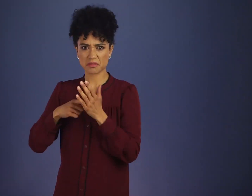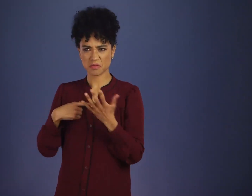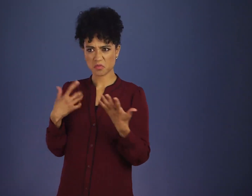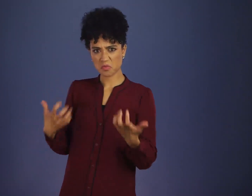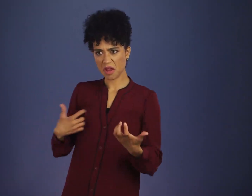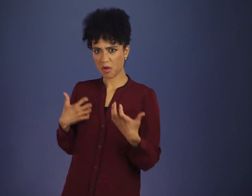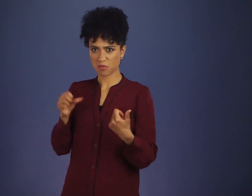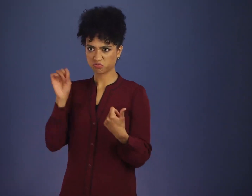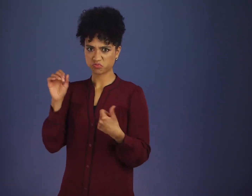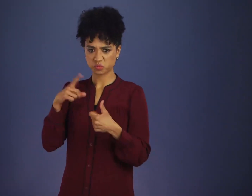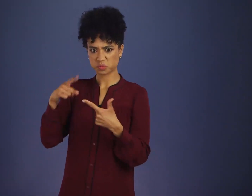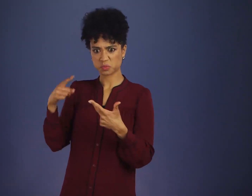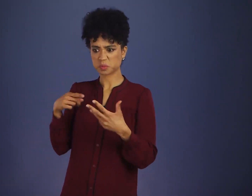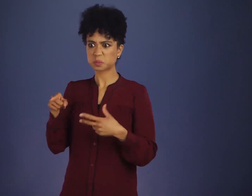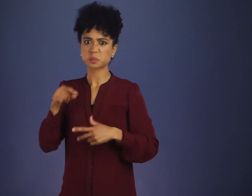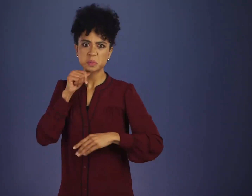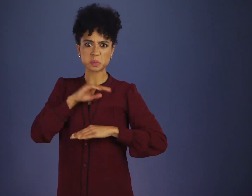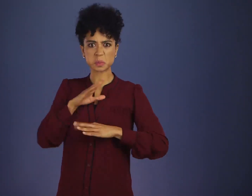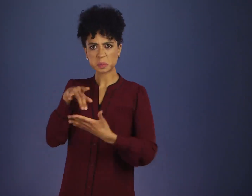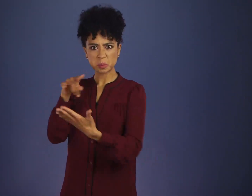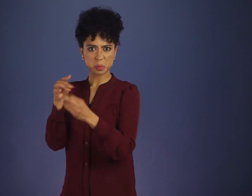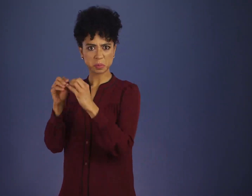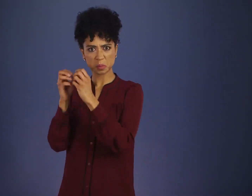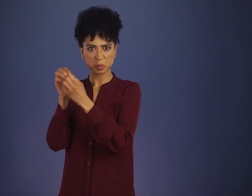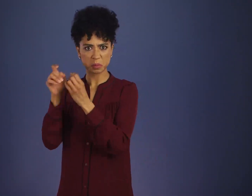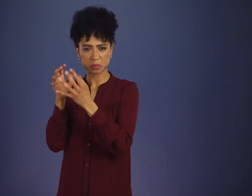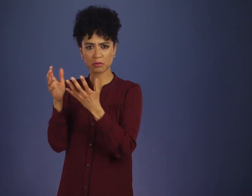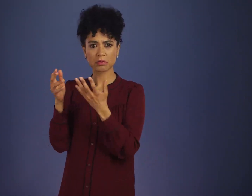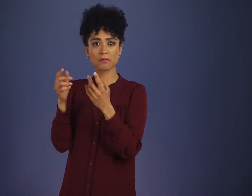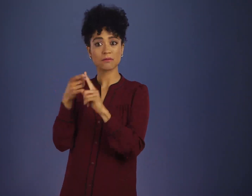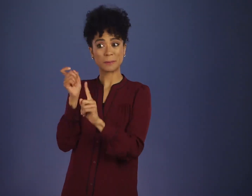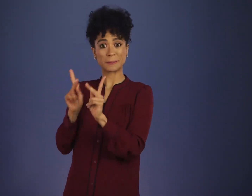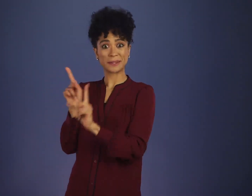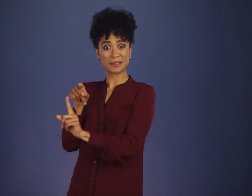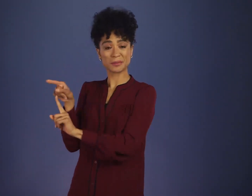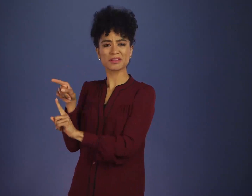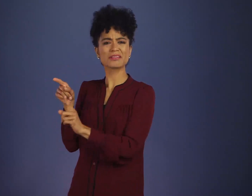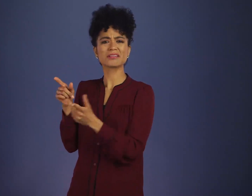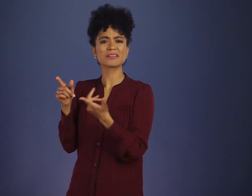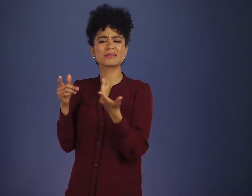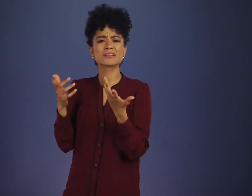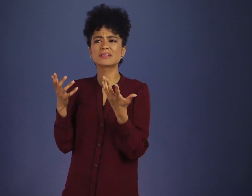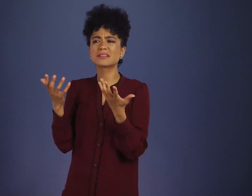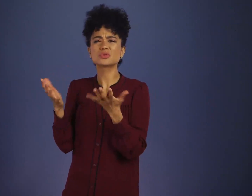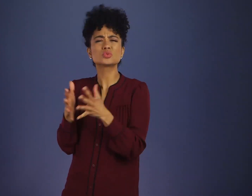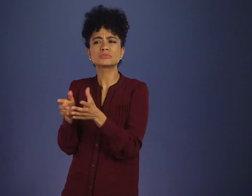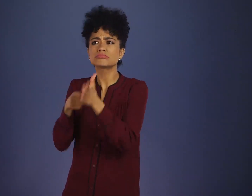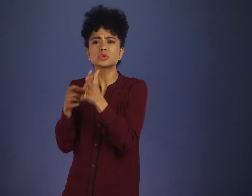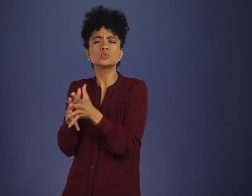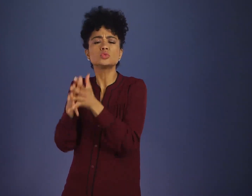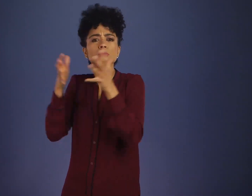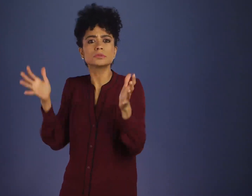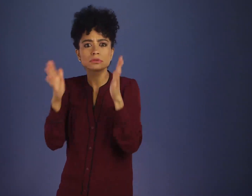Demands made upon other people for too much attention, protection, and love can only invite domination